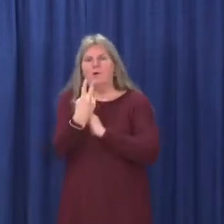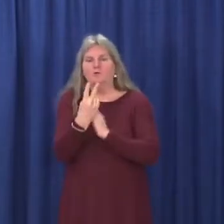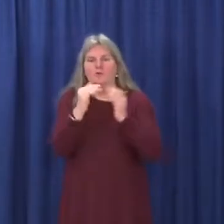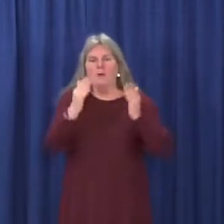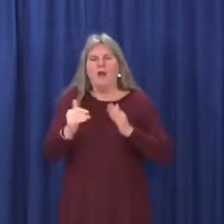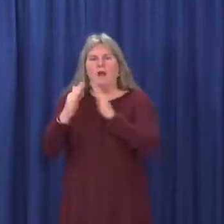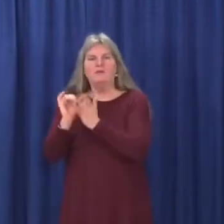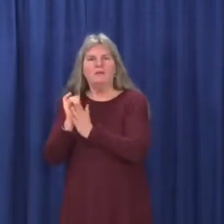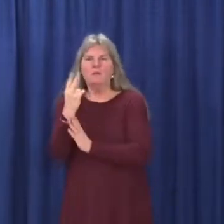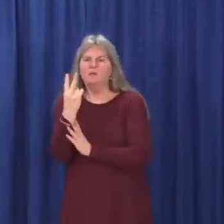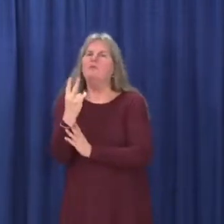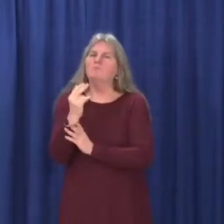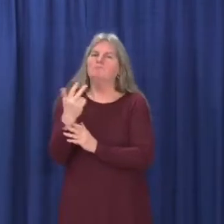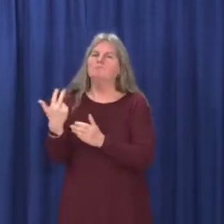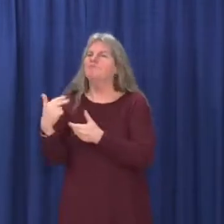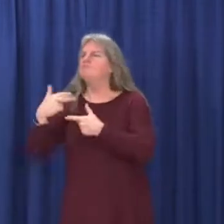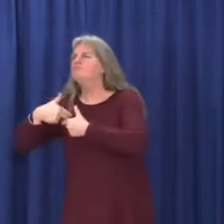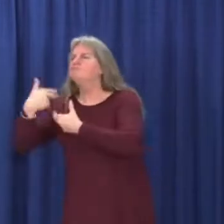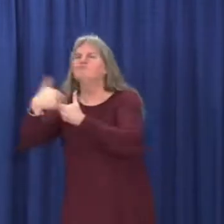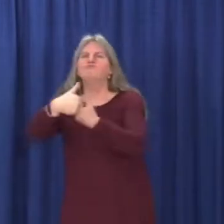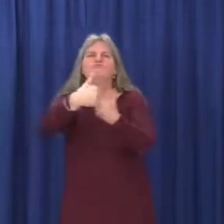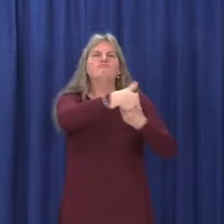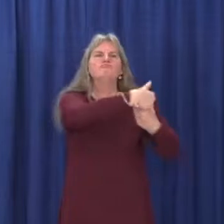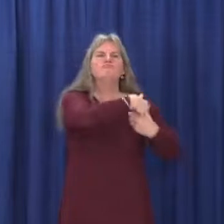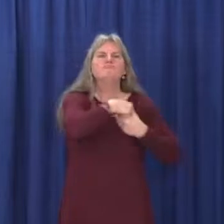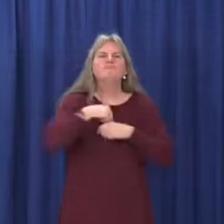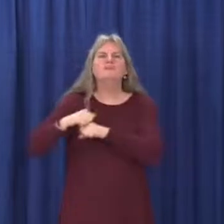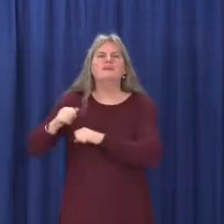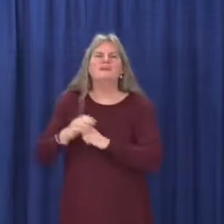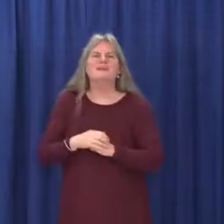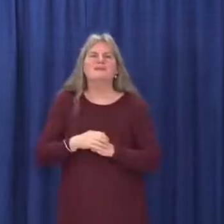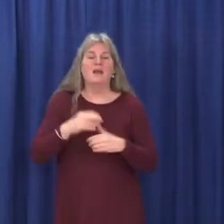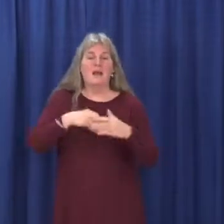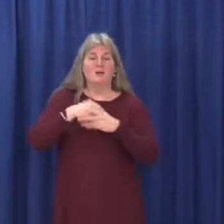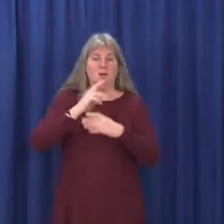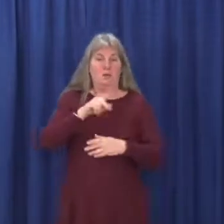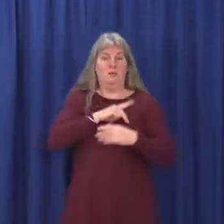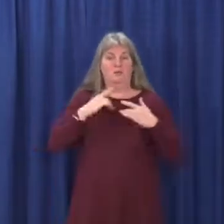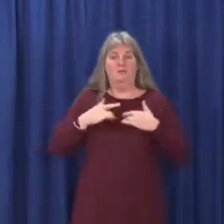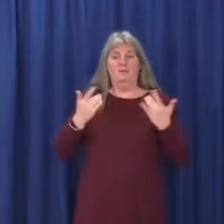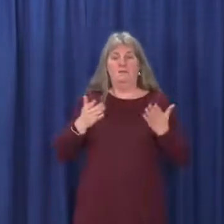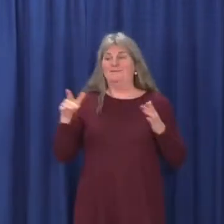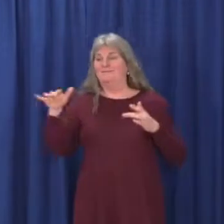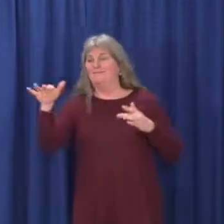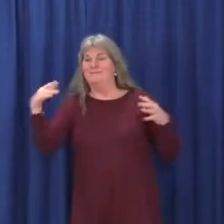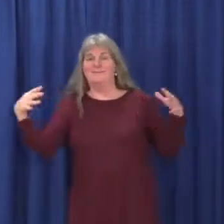two households. Outdoor personal gatherings will also no longer be limited